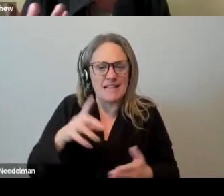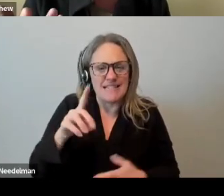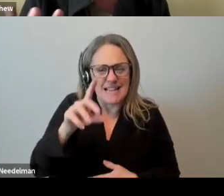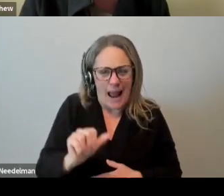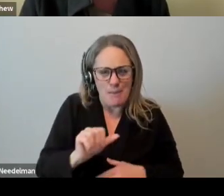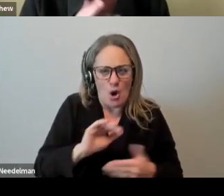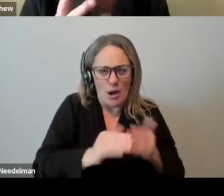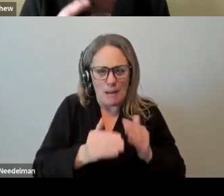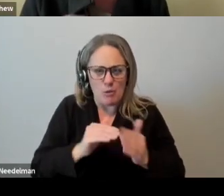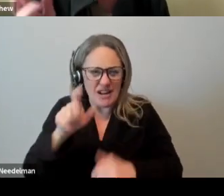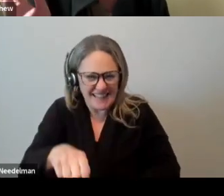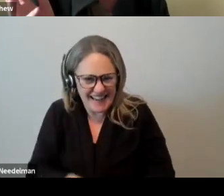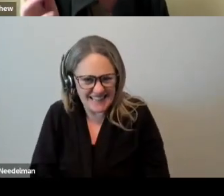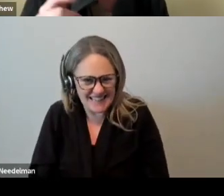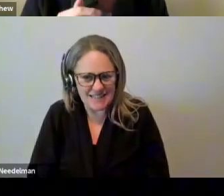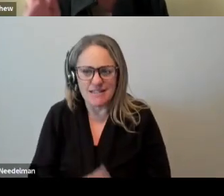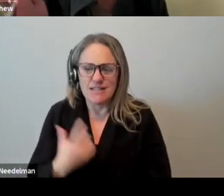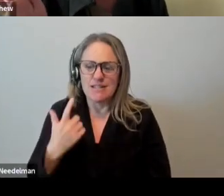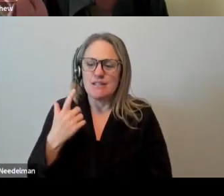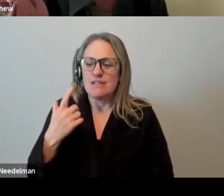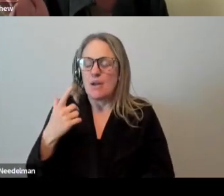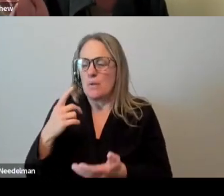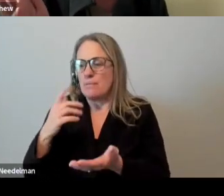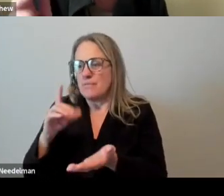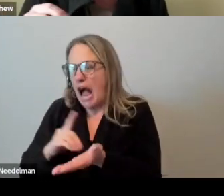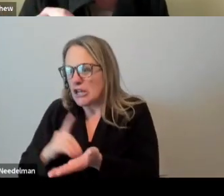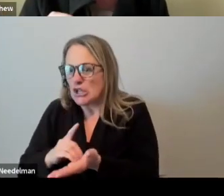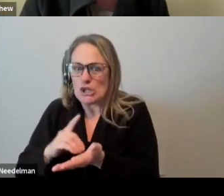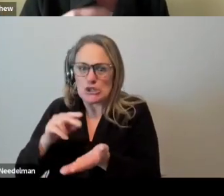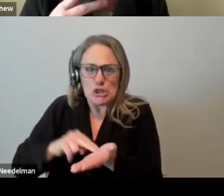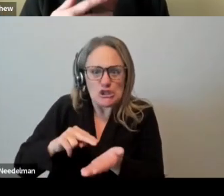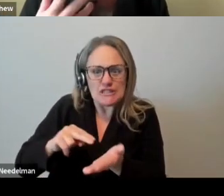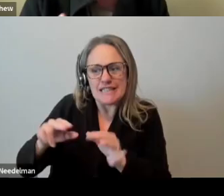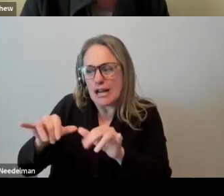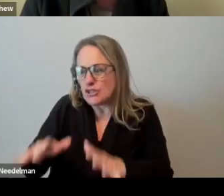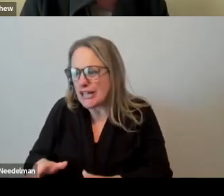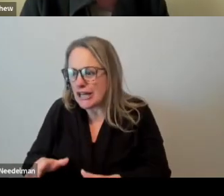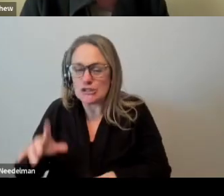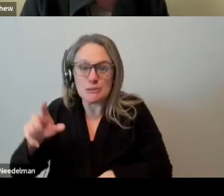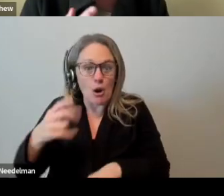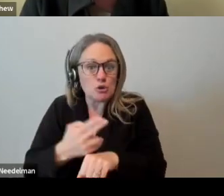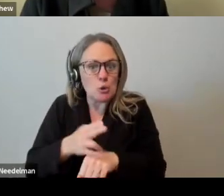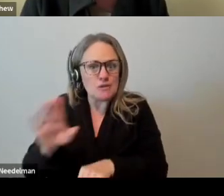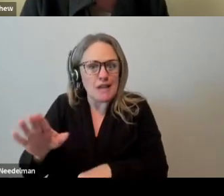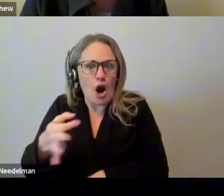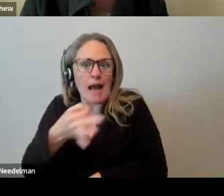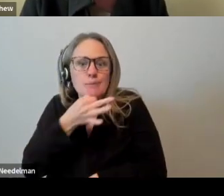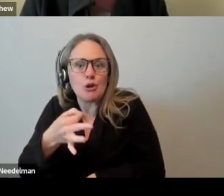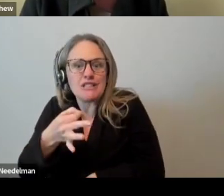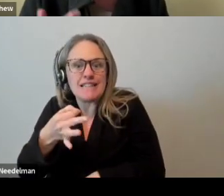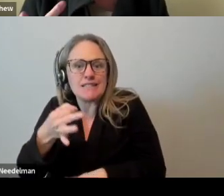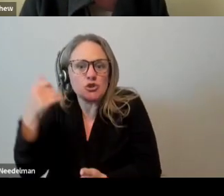So it's a phenomenon. We're helpers and medical professionals and engineers are supposed to use their expertise to help disabled people.